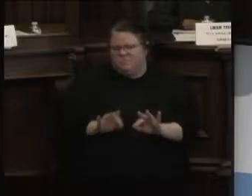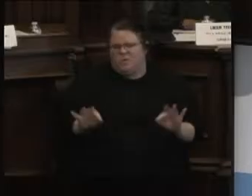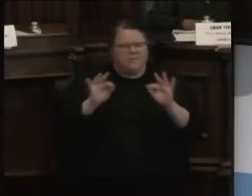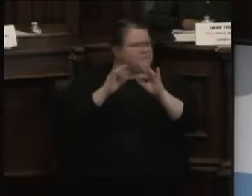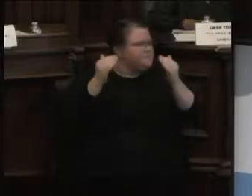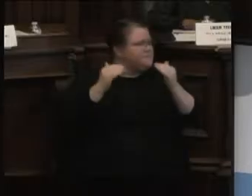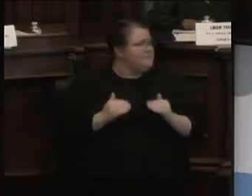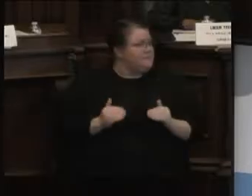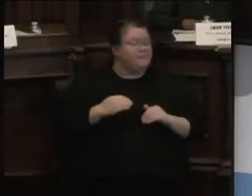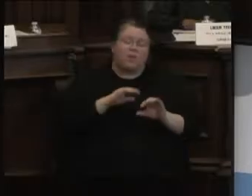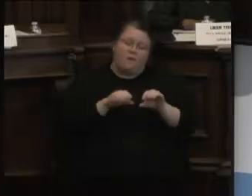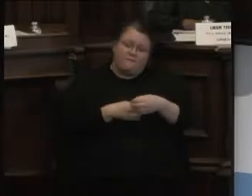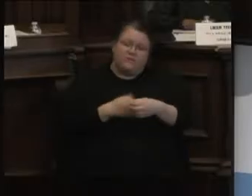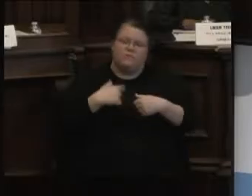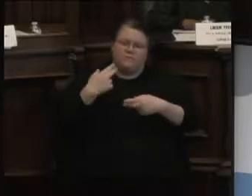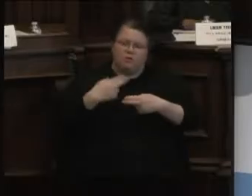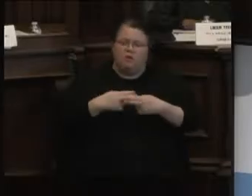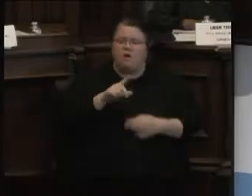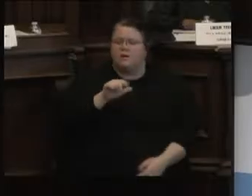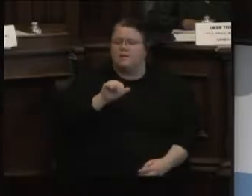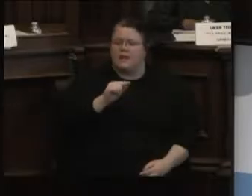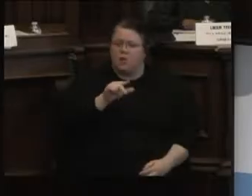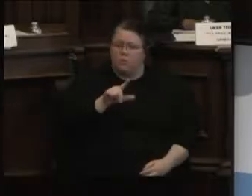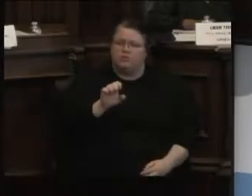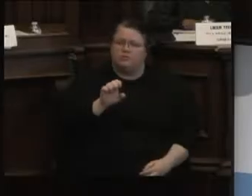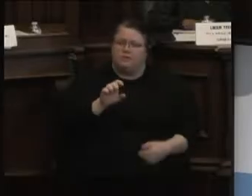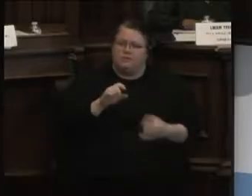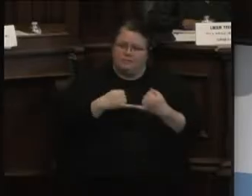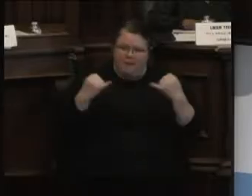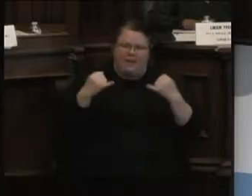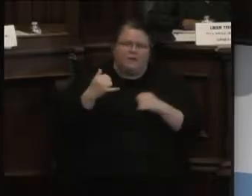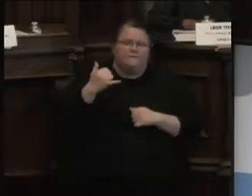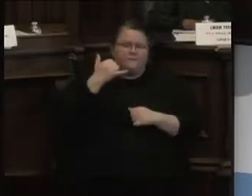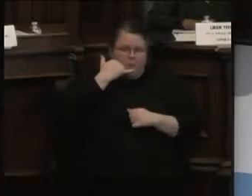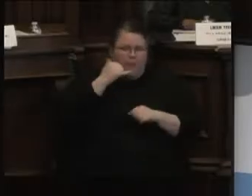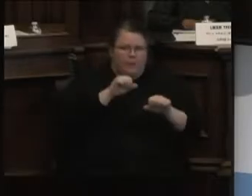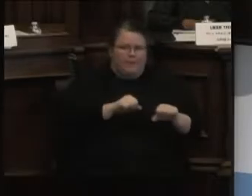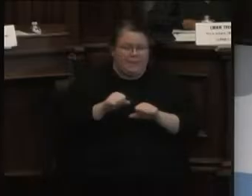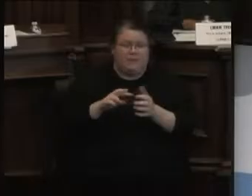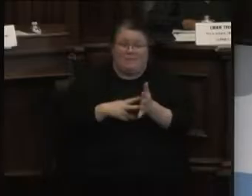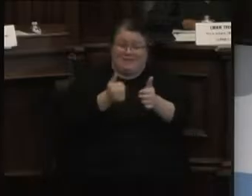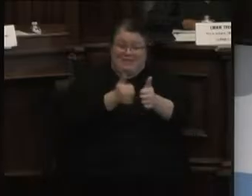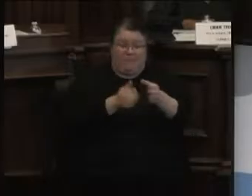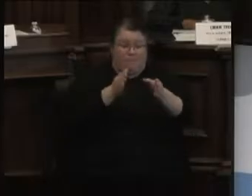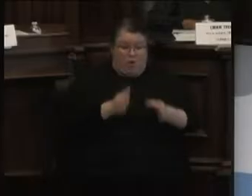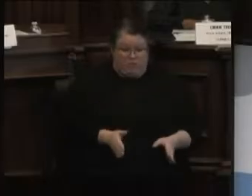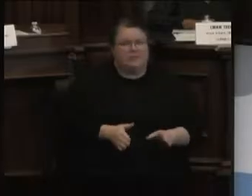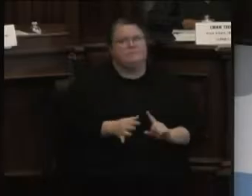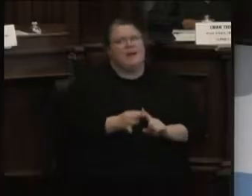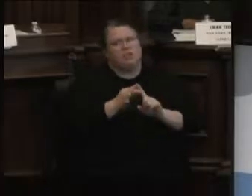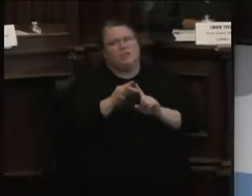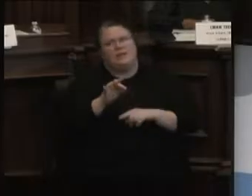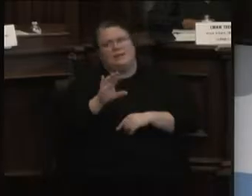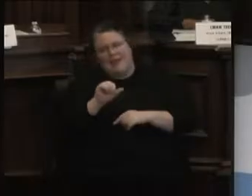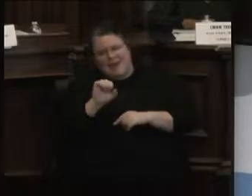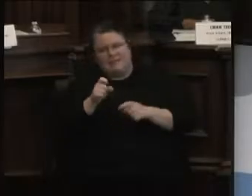need to make greetings are very, very important. In our office